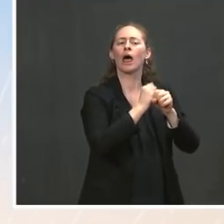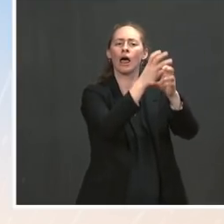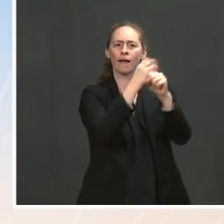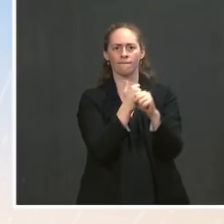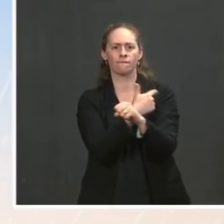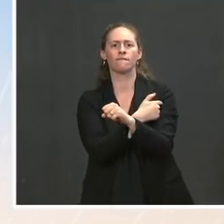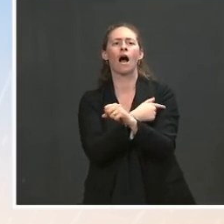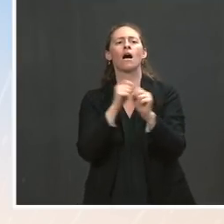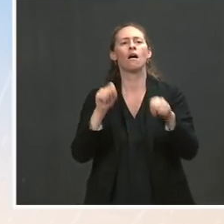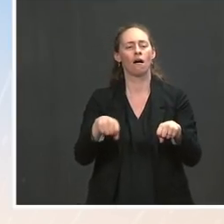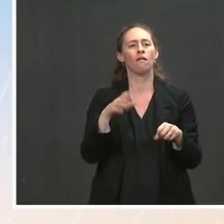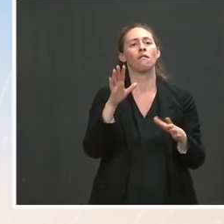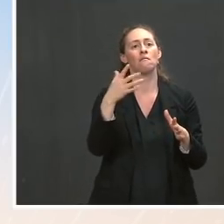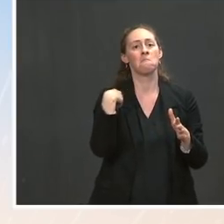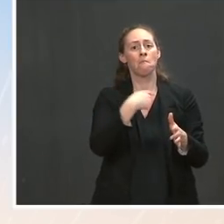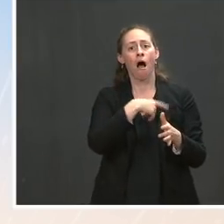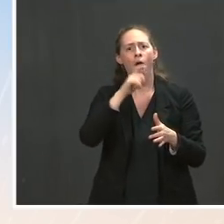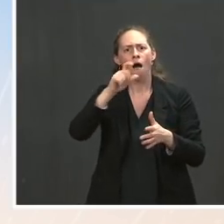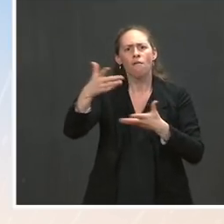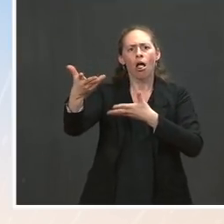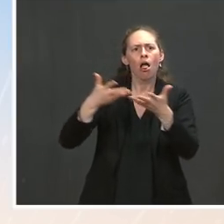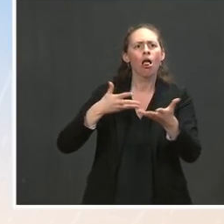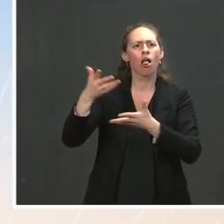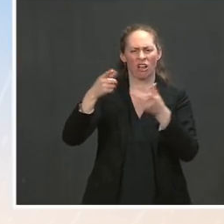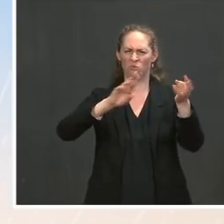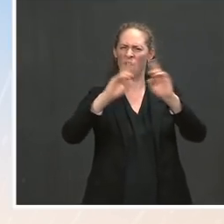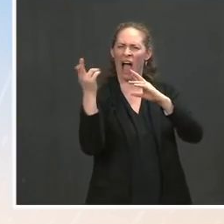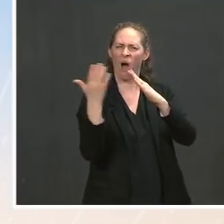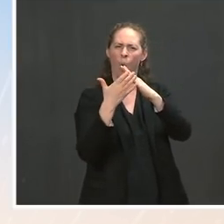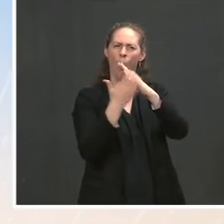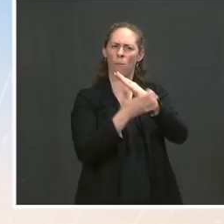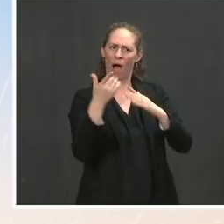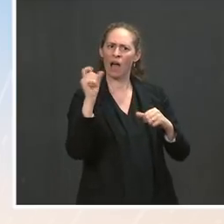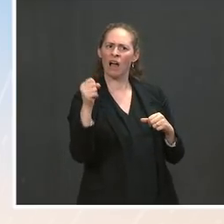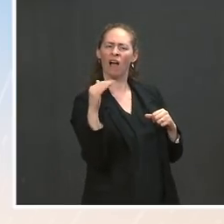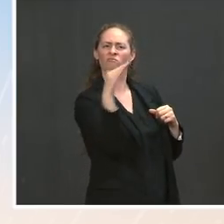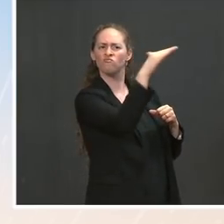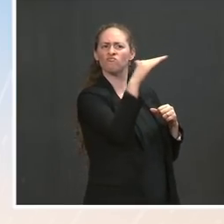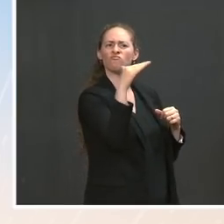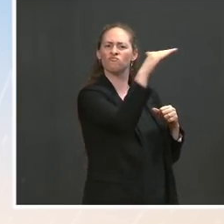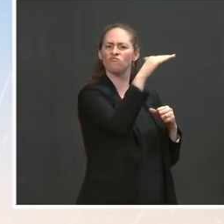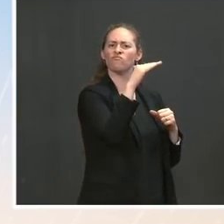and we feel it's very much in line with the CDC guidelines because it is one of the mitigation steps